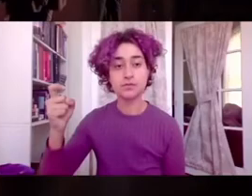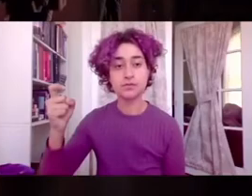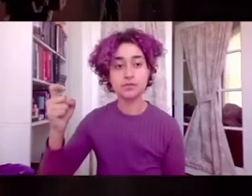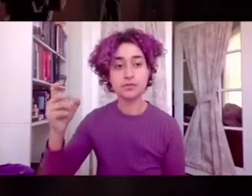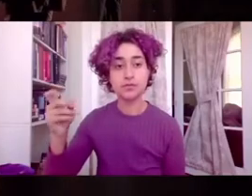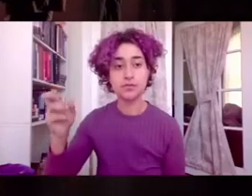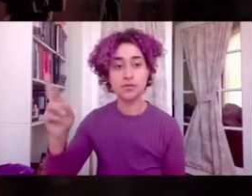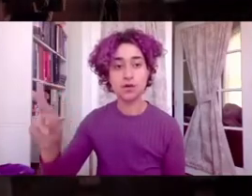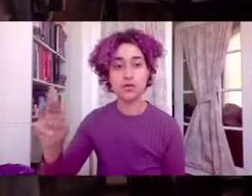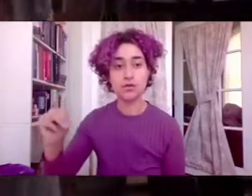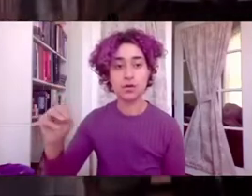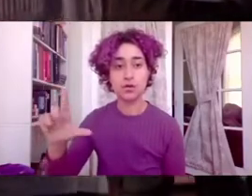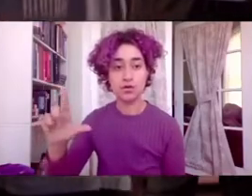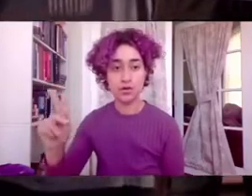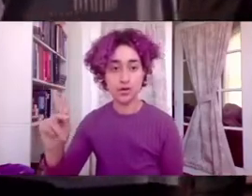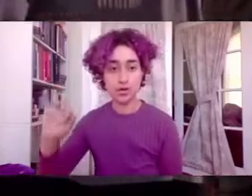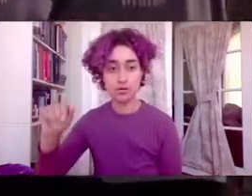Dr. Martin Luther King Jr.